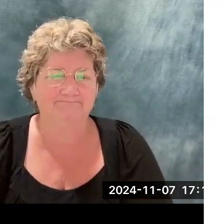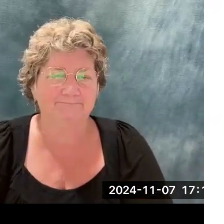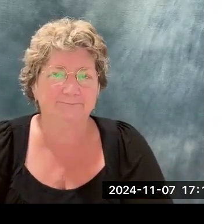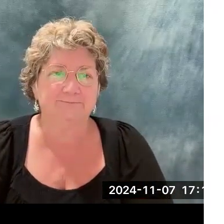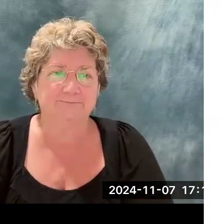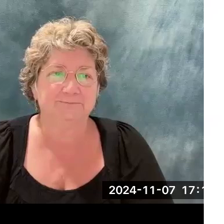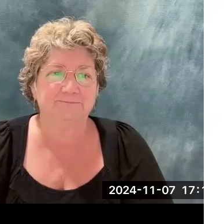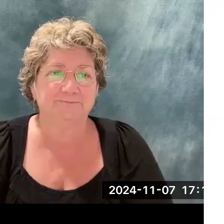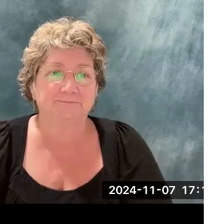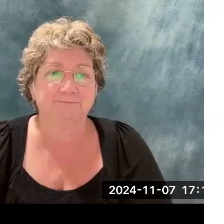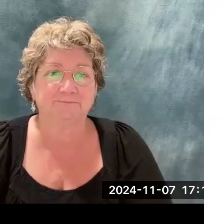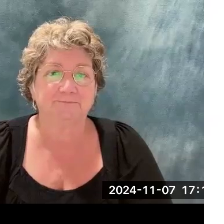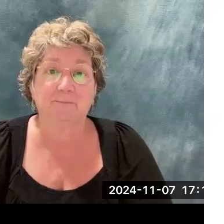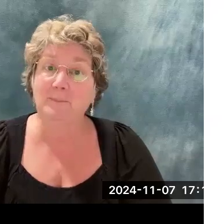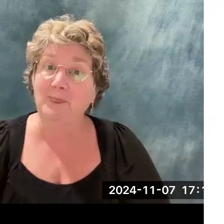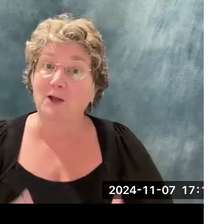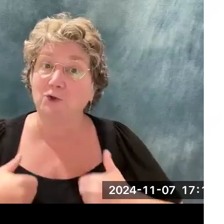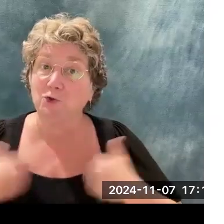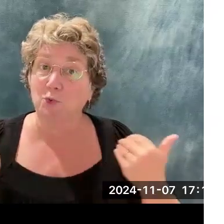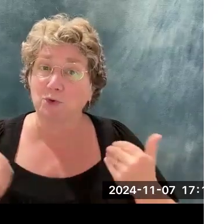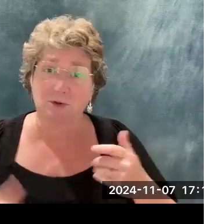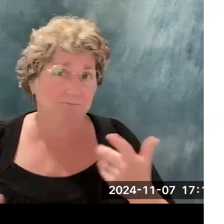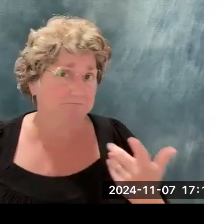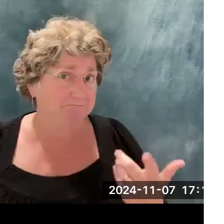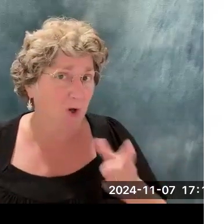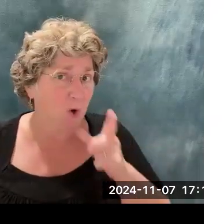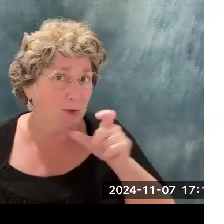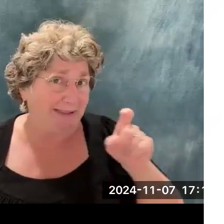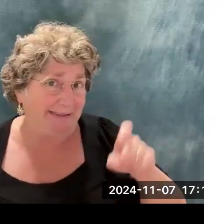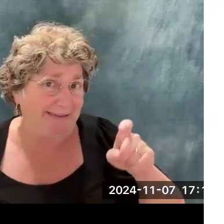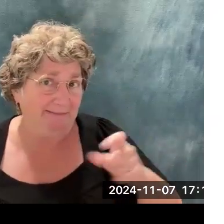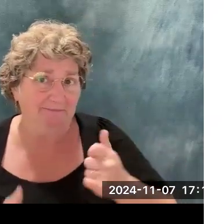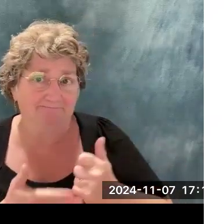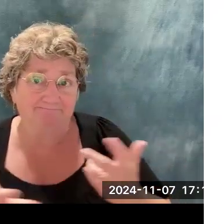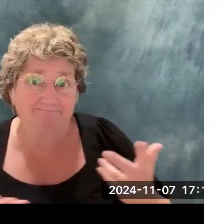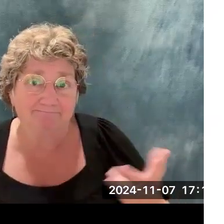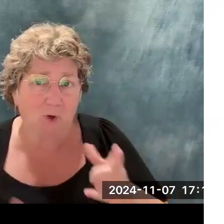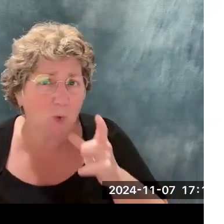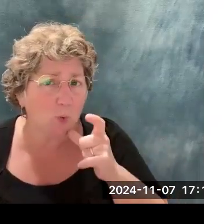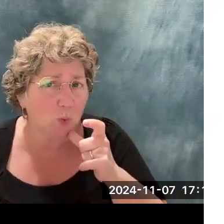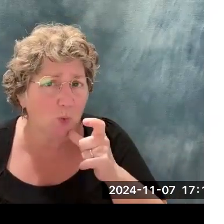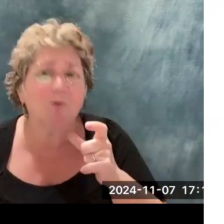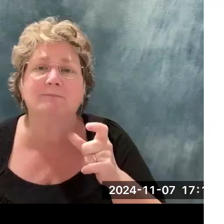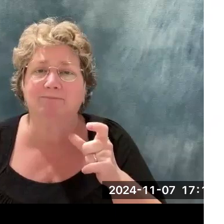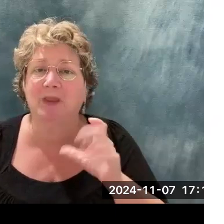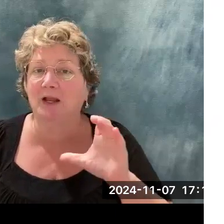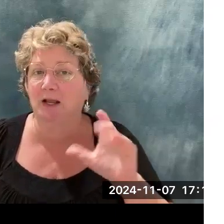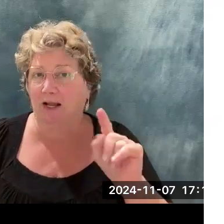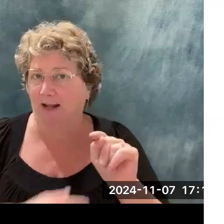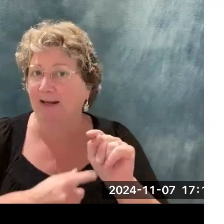So, the youth in need. As was mentioned before, Connecticut saw some